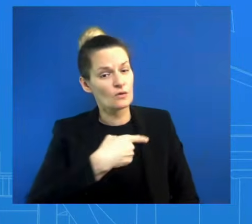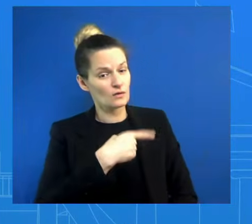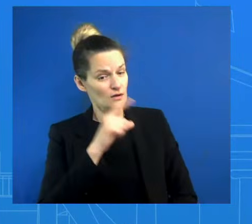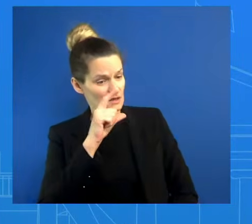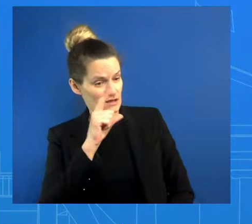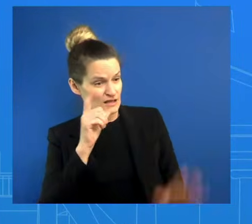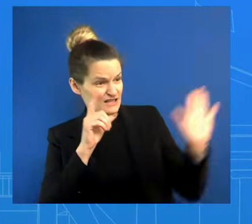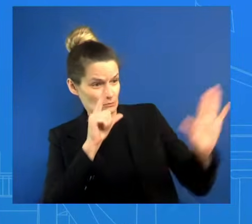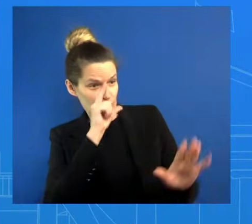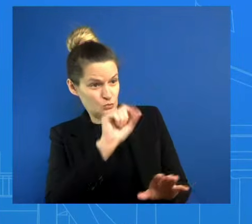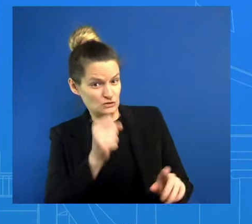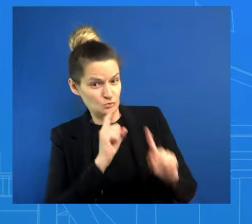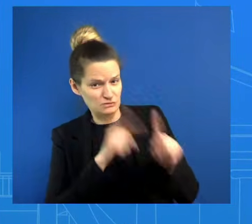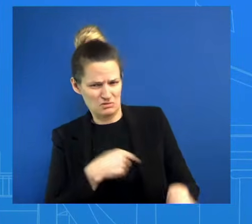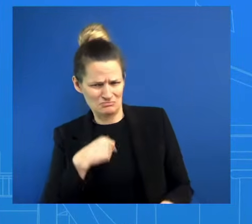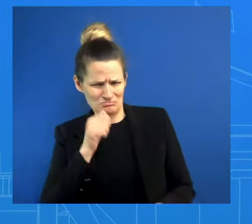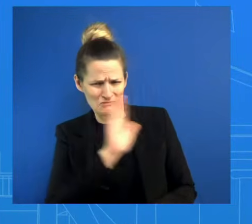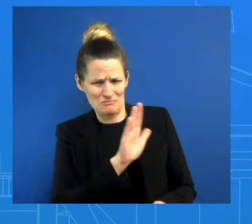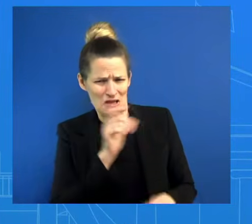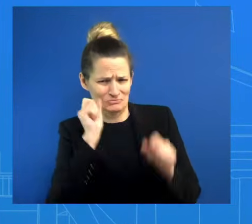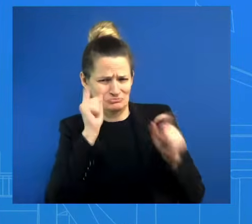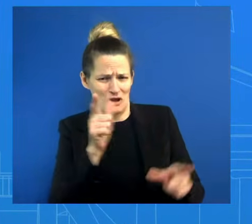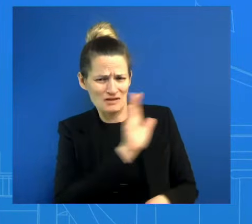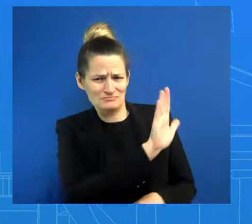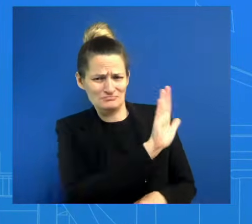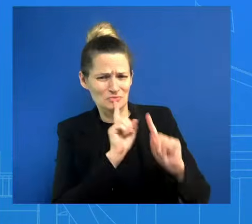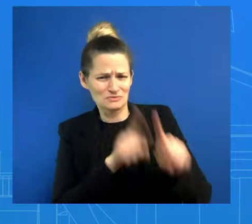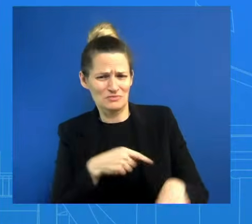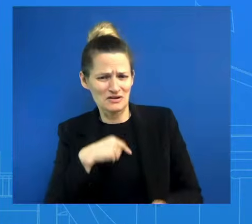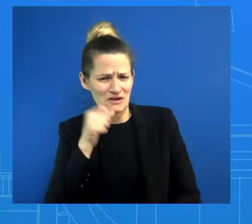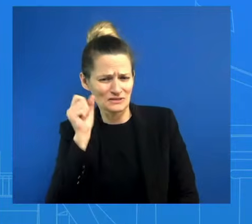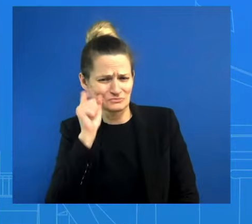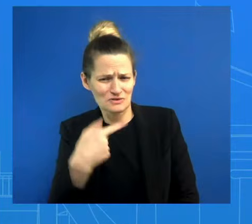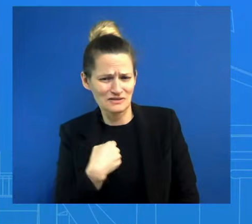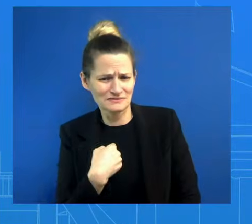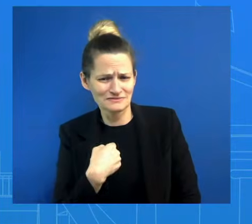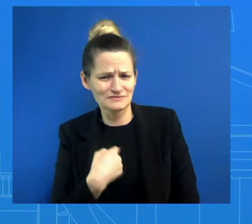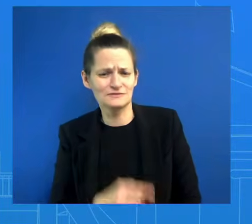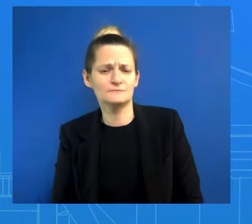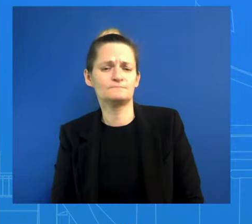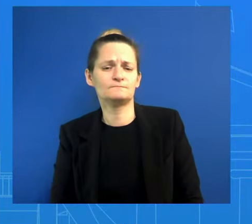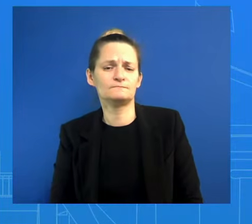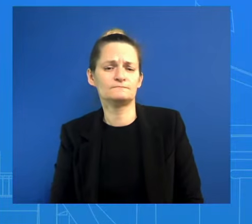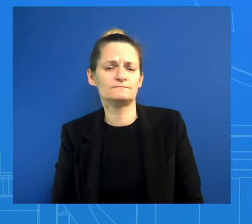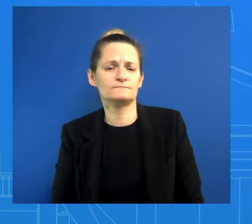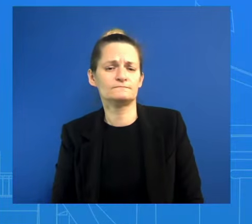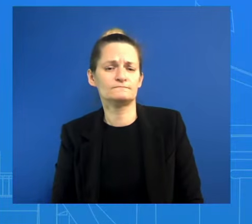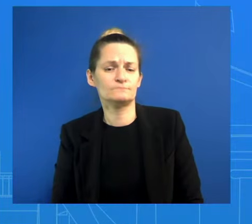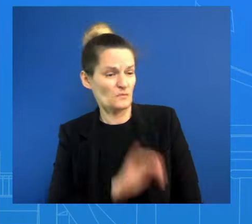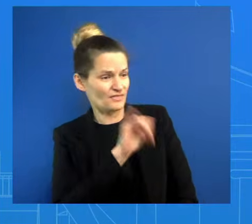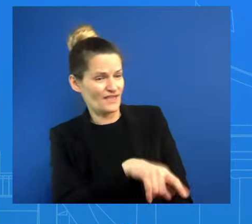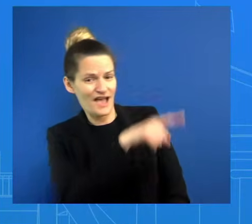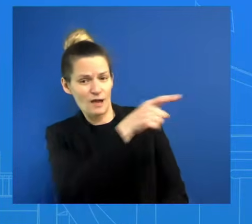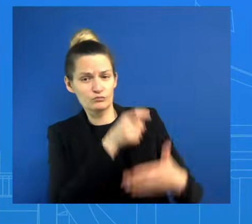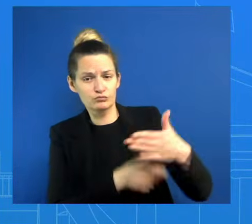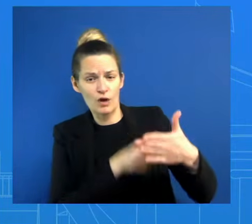the price will lock in a discount on Russian oil, especially in light of the $100 per barrel they earned just a few months ago,